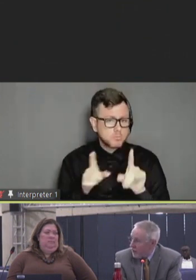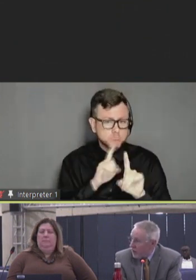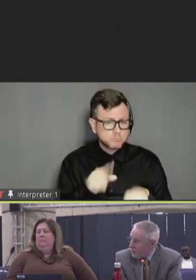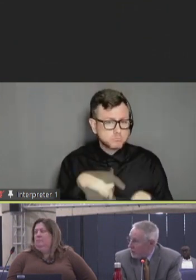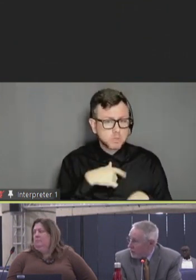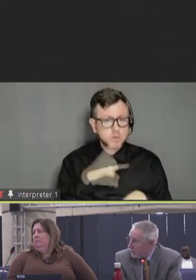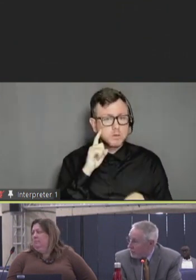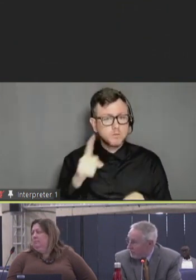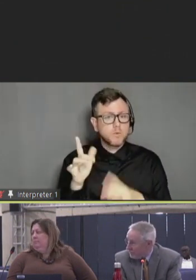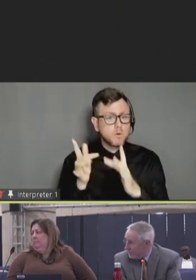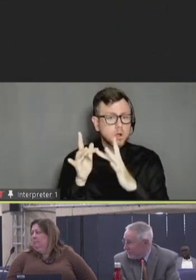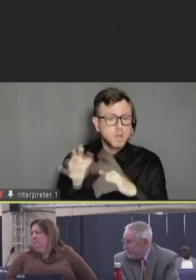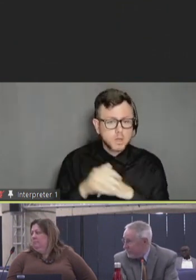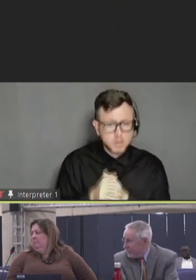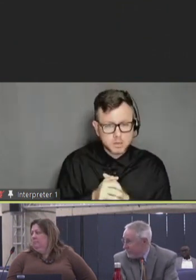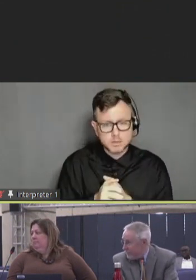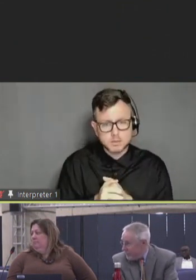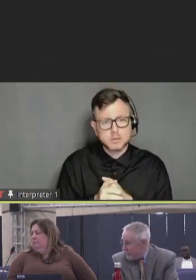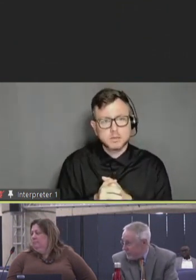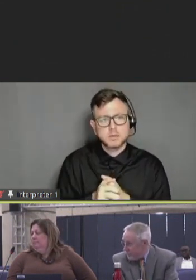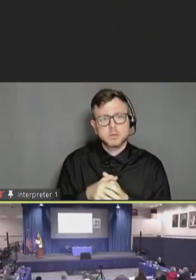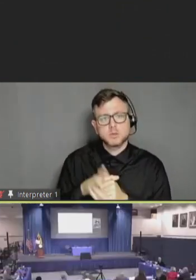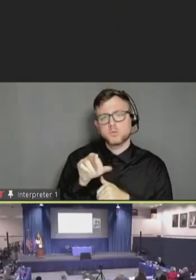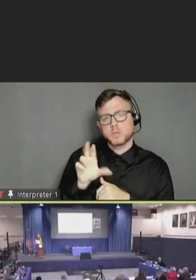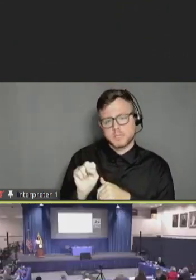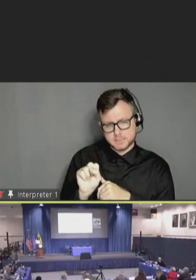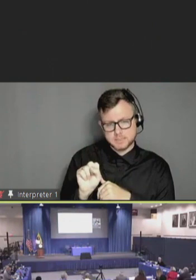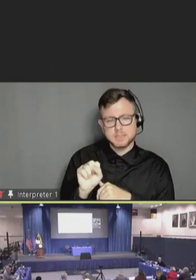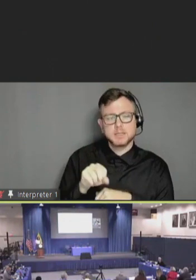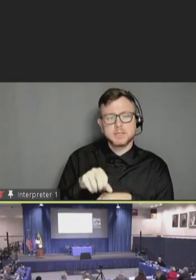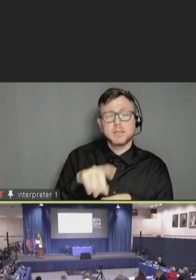Kristen Ehresmann: Thank you. Thank you for your presentation.